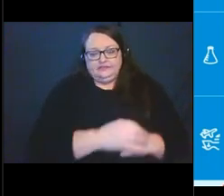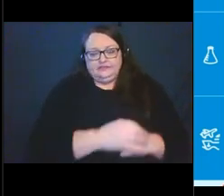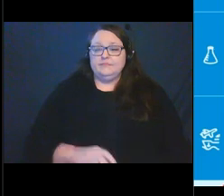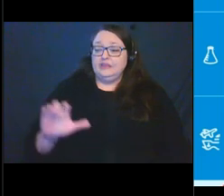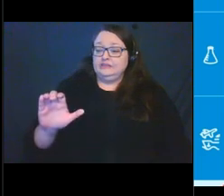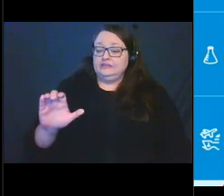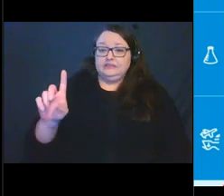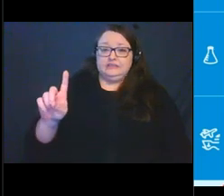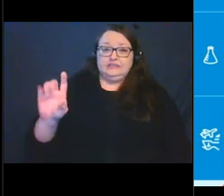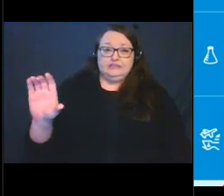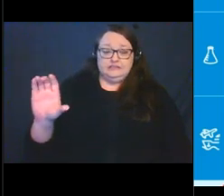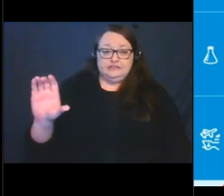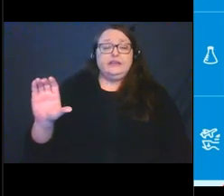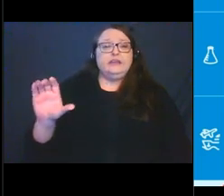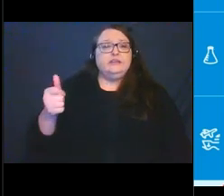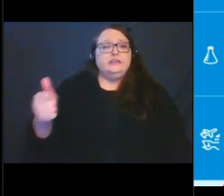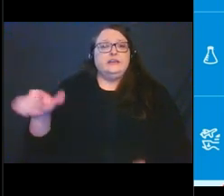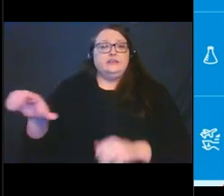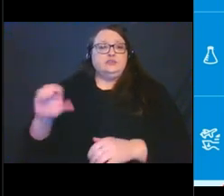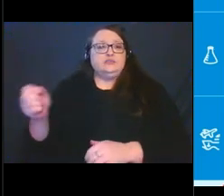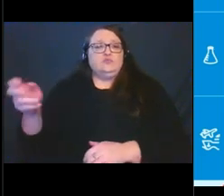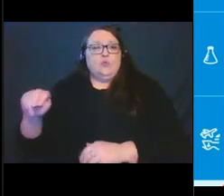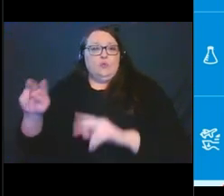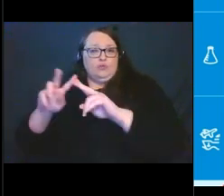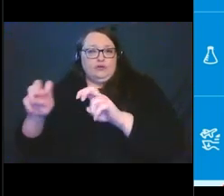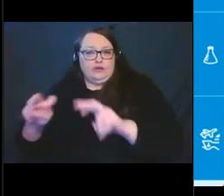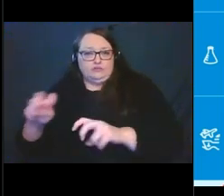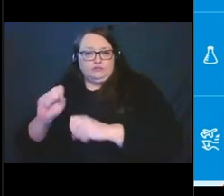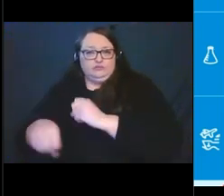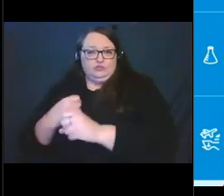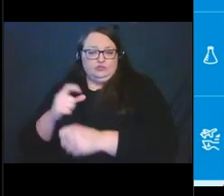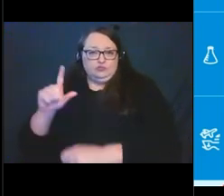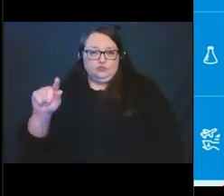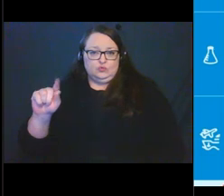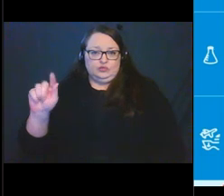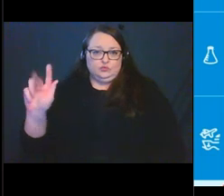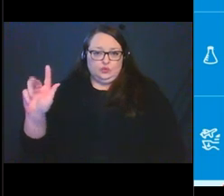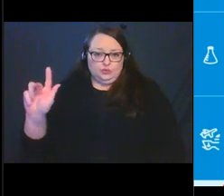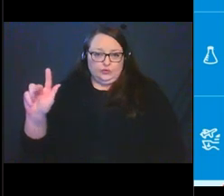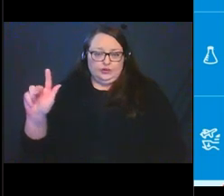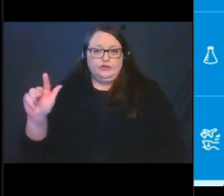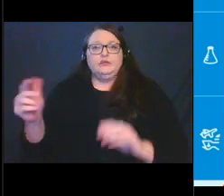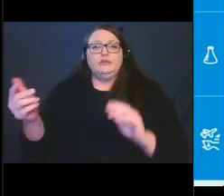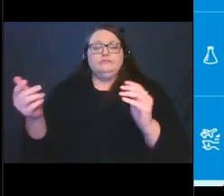of point-based HeatRisk output in 2023 against a population weighted dataset of emergency